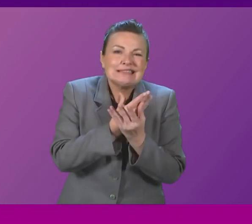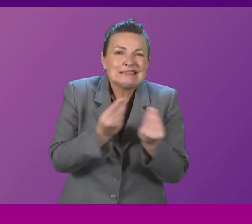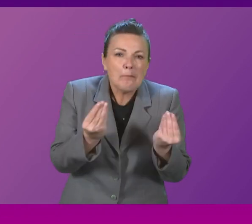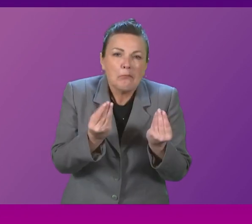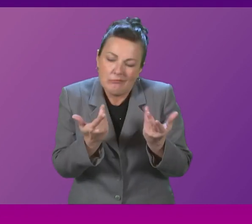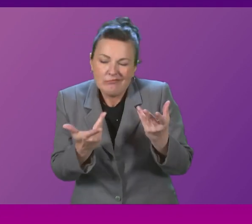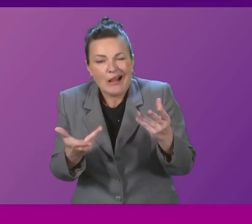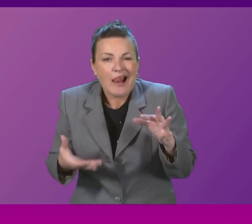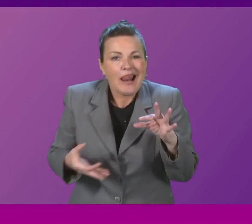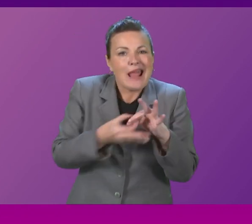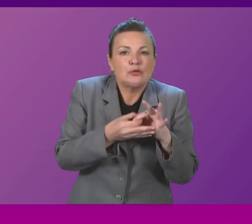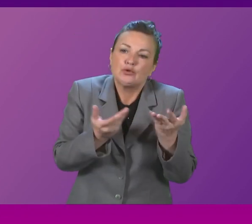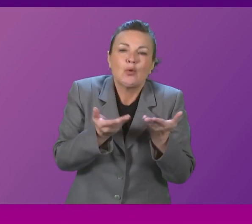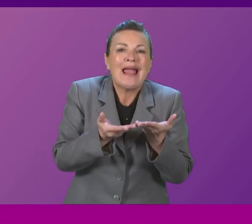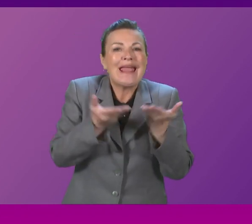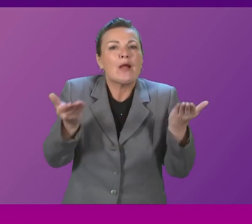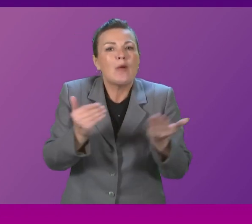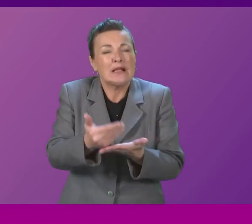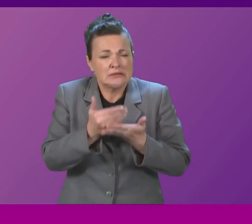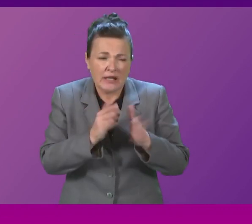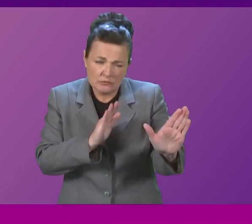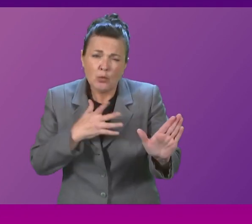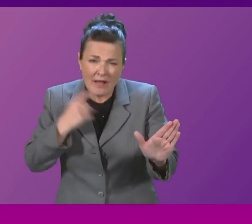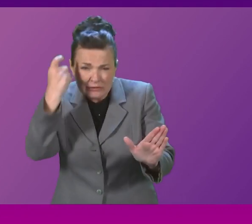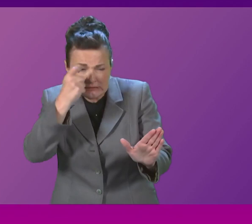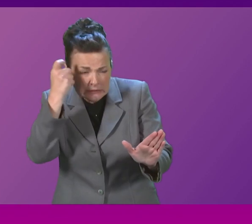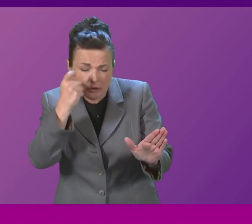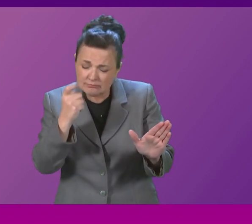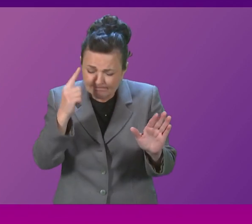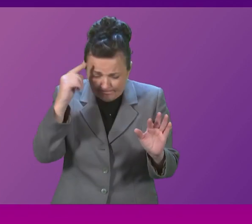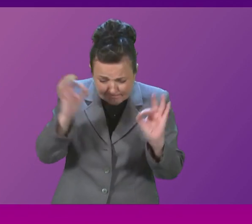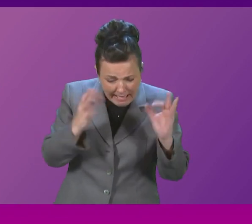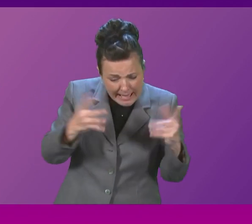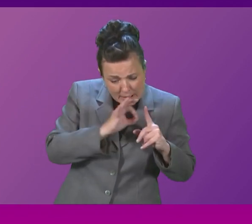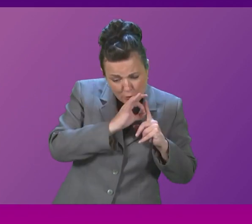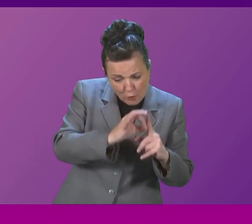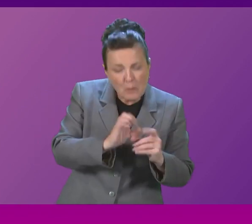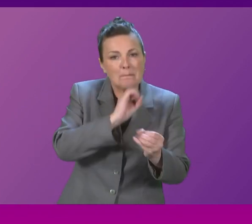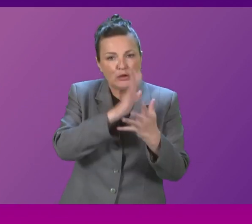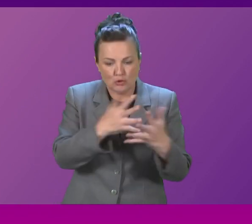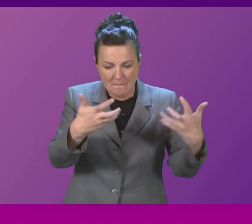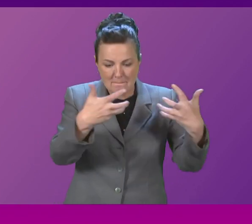safe strategy, which are about protecting women and girls. We need to consider carefully any proposals to ensure that they fit with that, but our